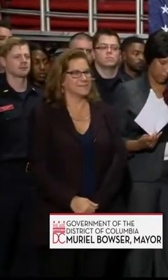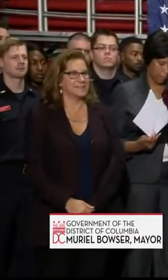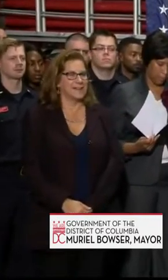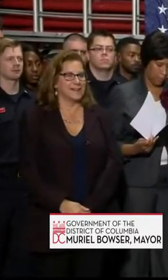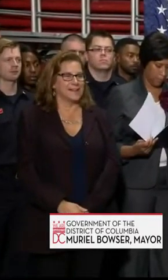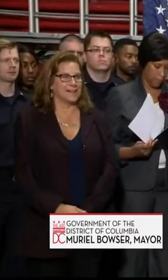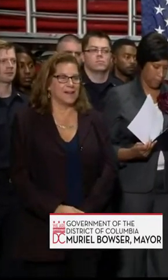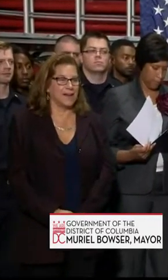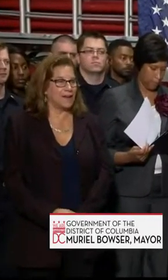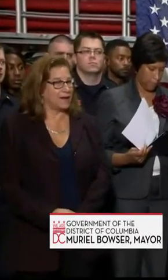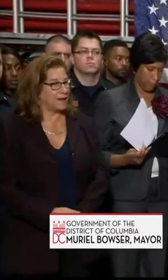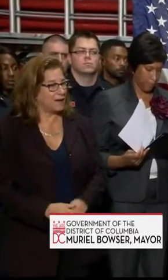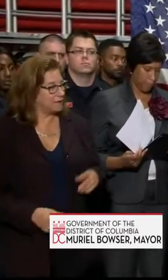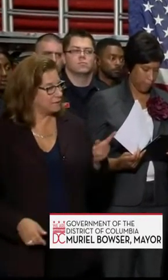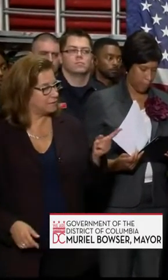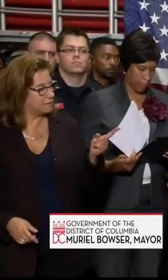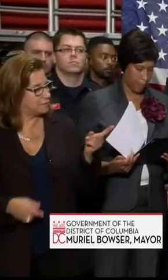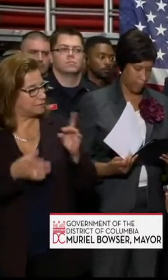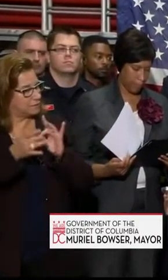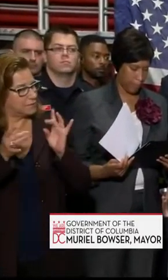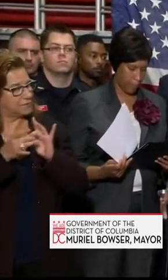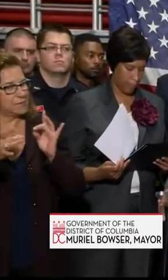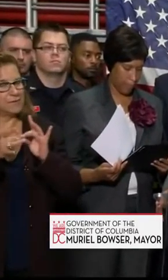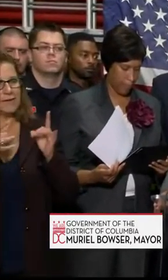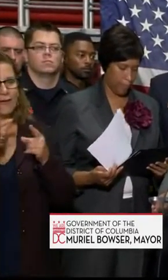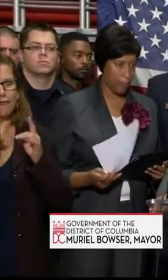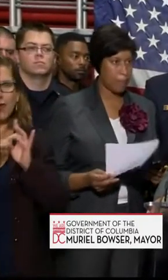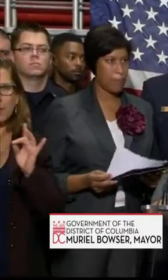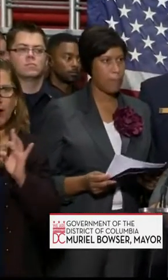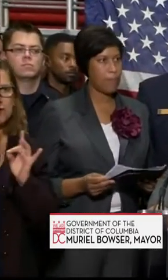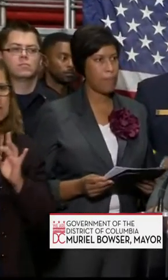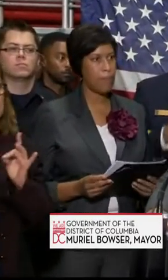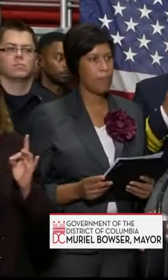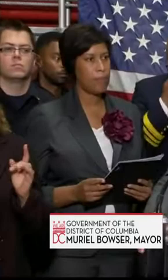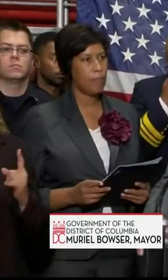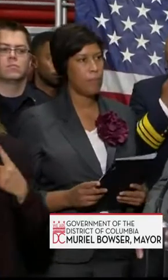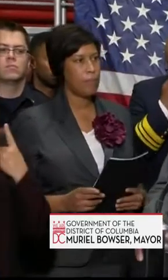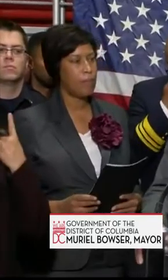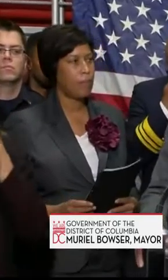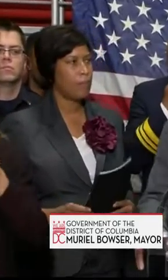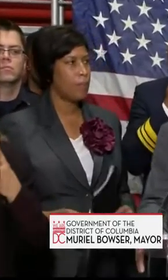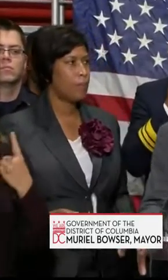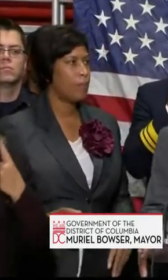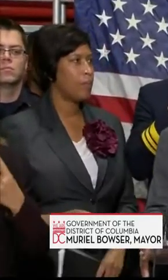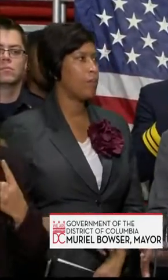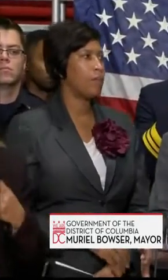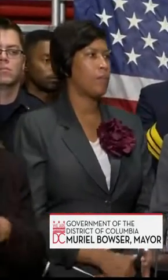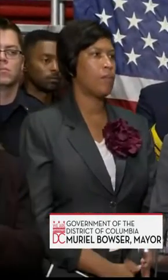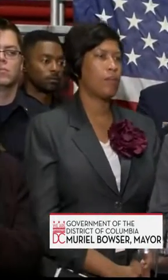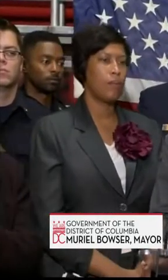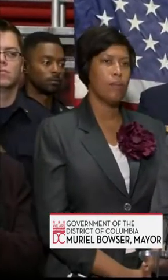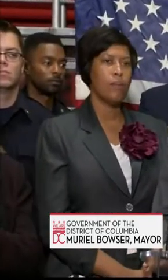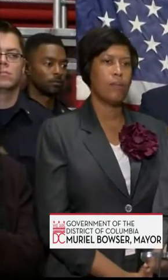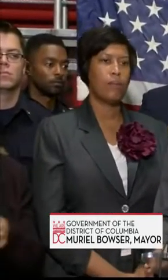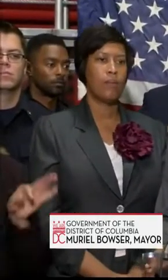YOU MADE THE PROCLAMATION EARLIER WE'VE NOW LOST MORE FIRST RESPONDERS TO OCCUPATIONAL DISEASES CONTRACTED BY